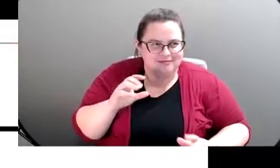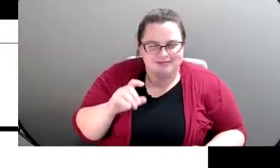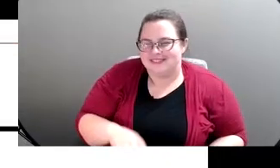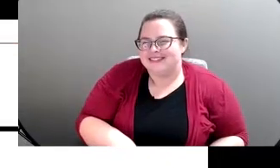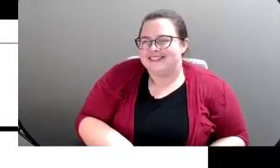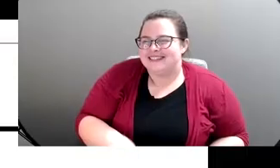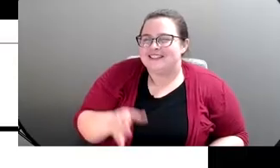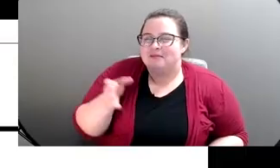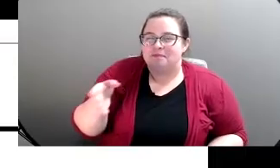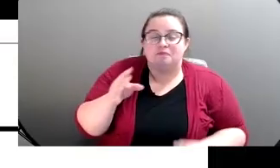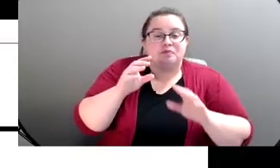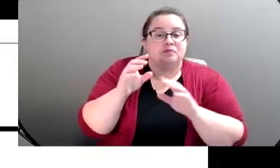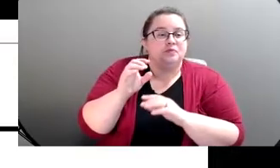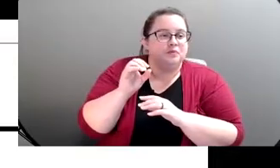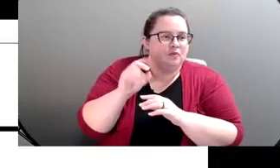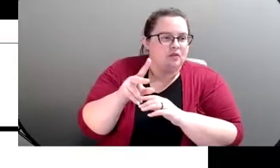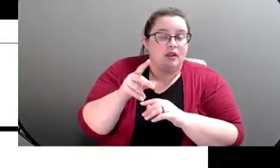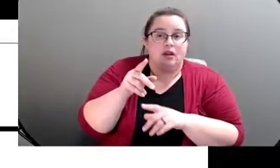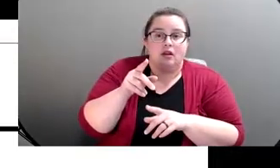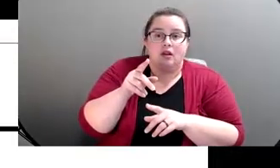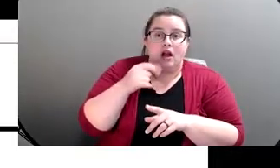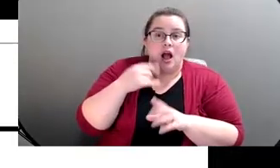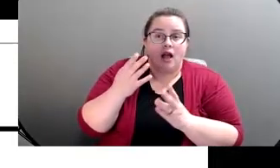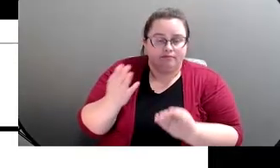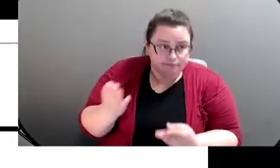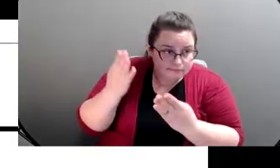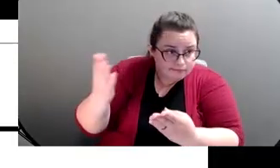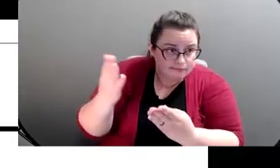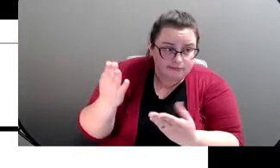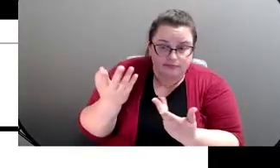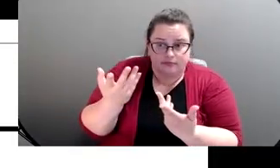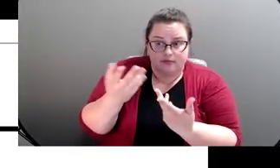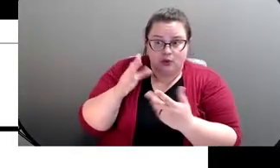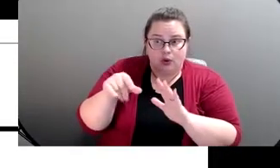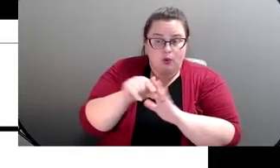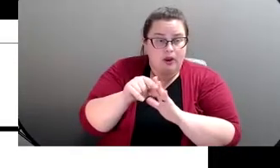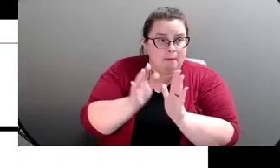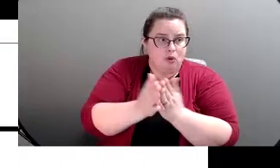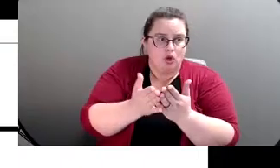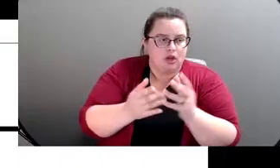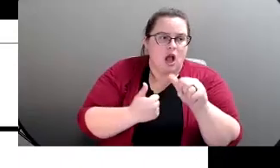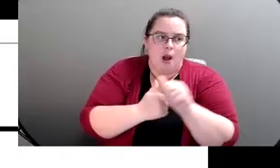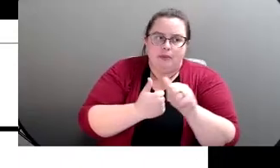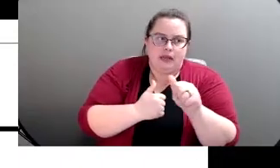Okay. So I would, you know, highly recommend that you keep your gradebook as updated as possible.